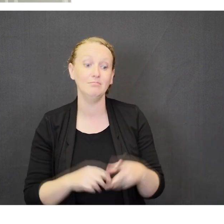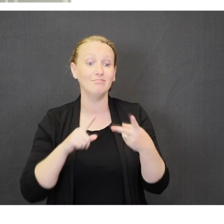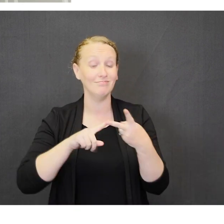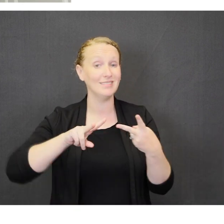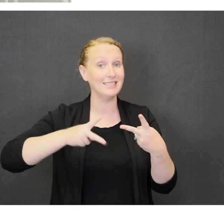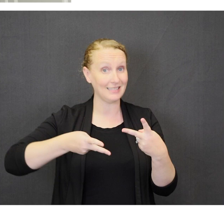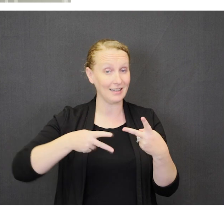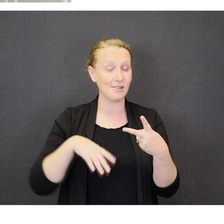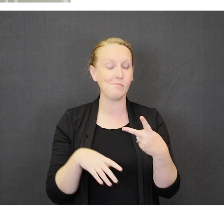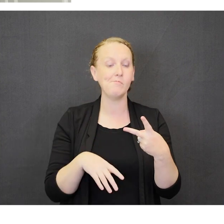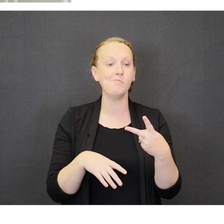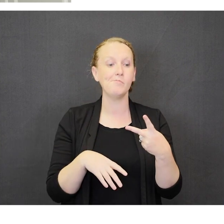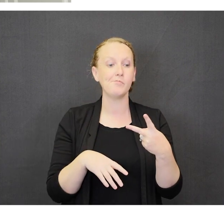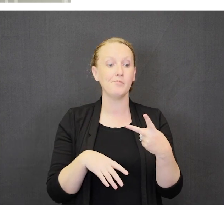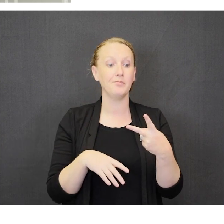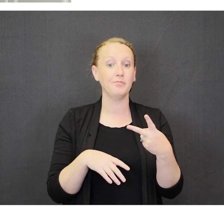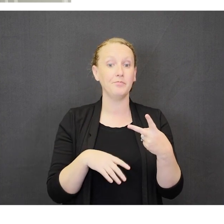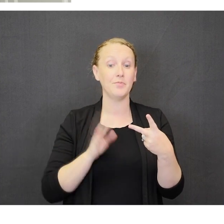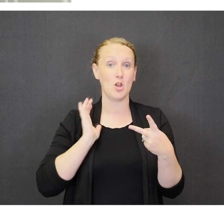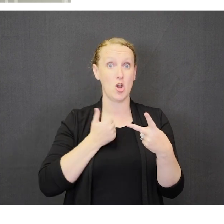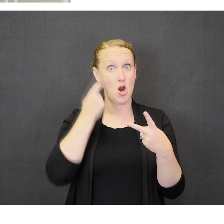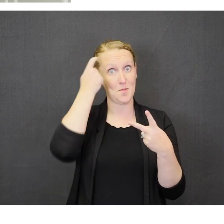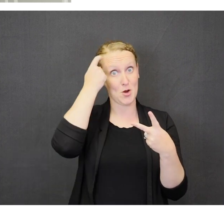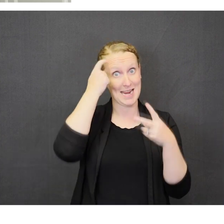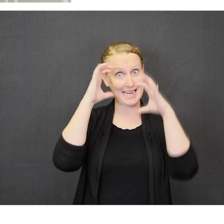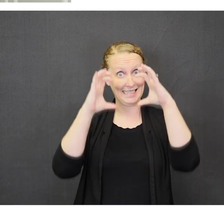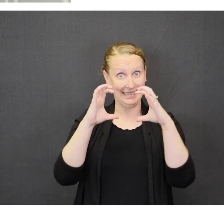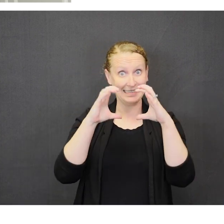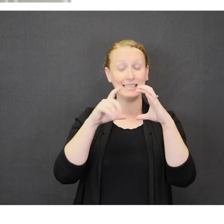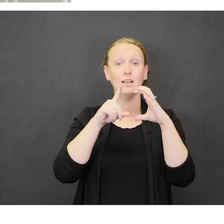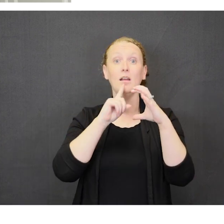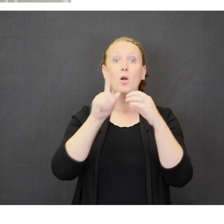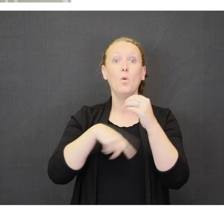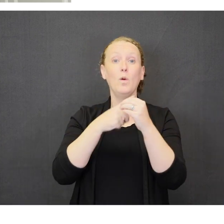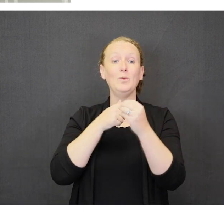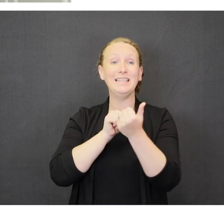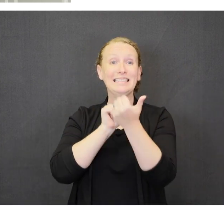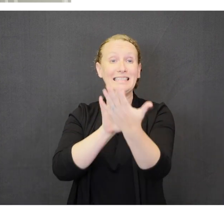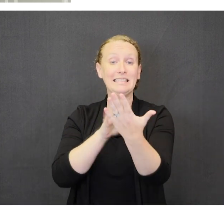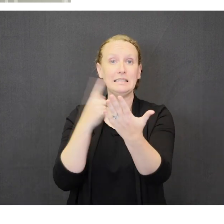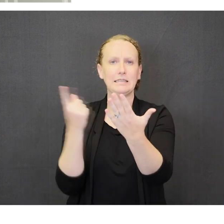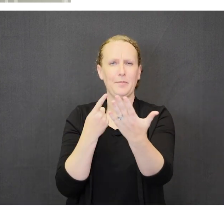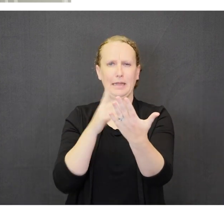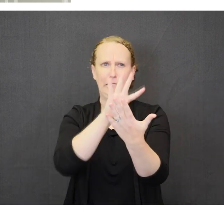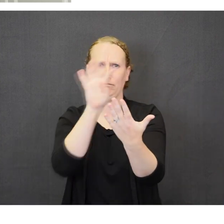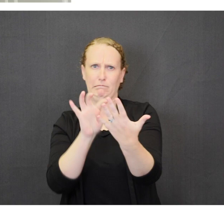whenever we encounter the unknown the the brain kind of goes ah and and what